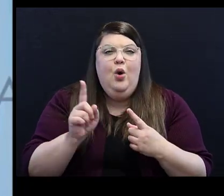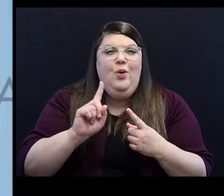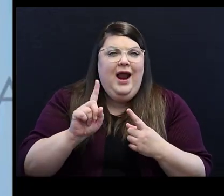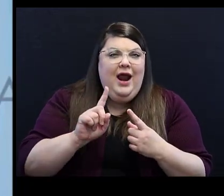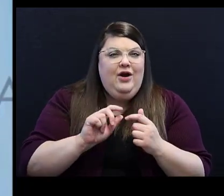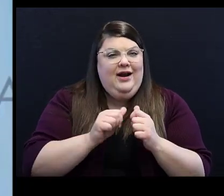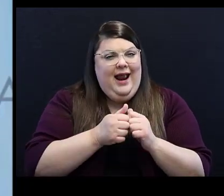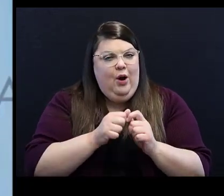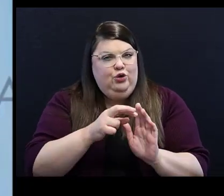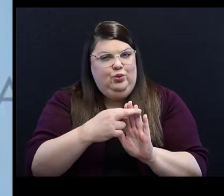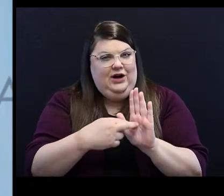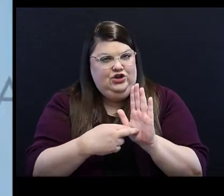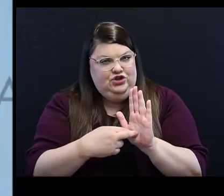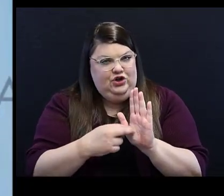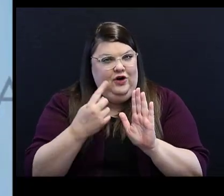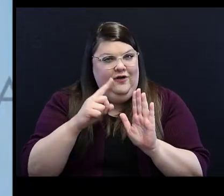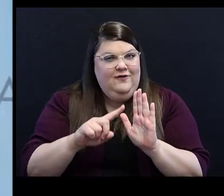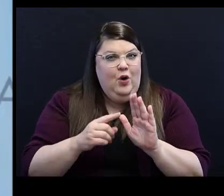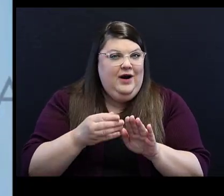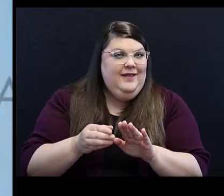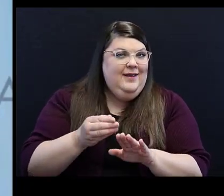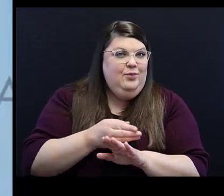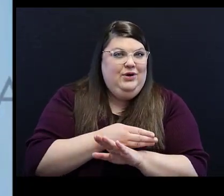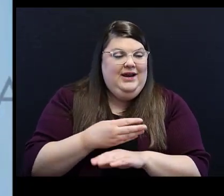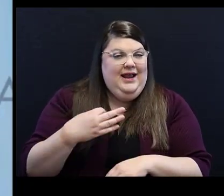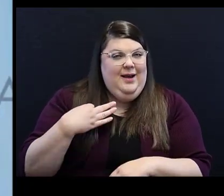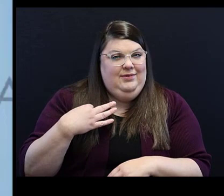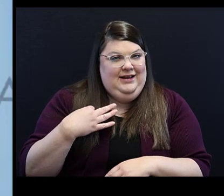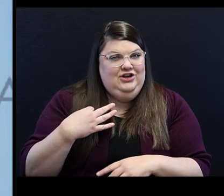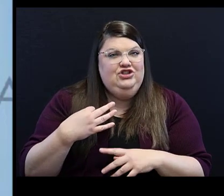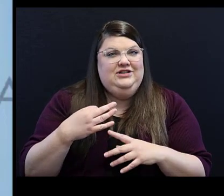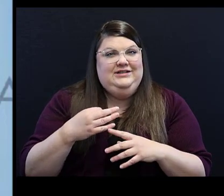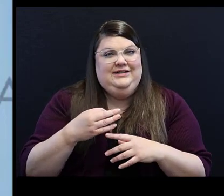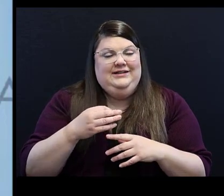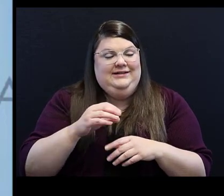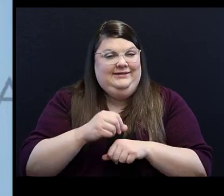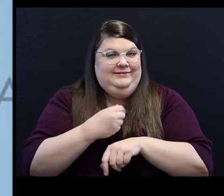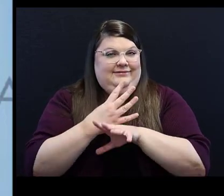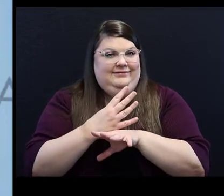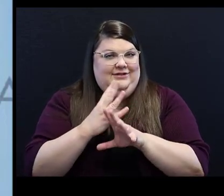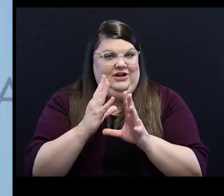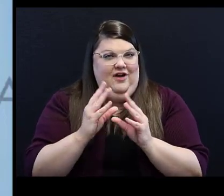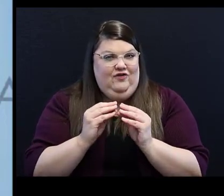how to register for the pre-application teleconference.